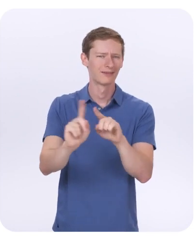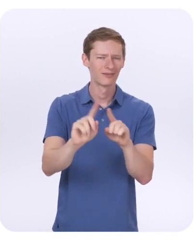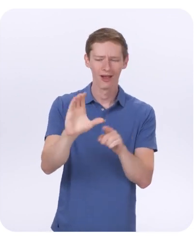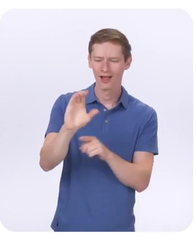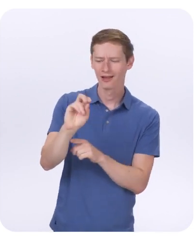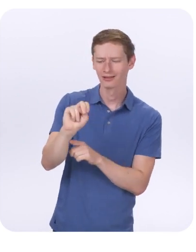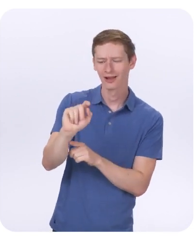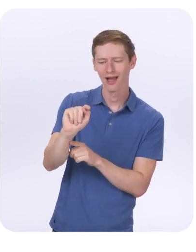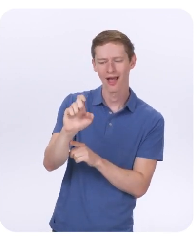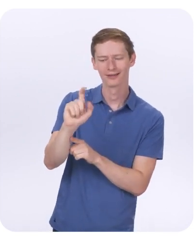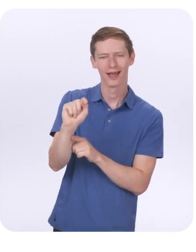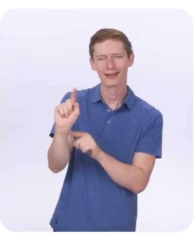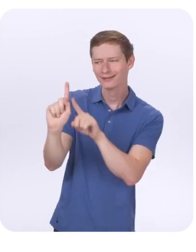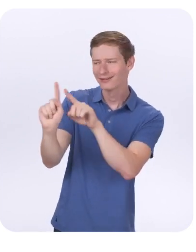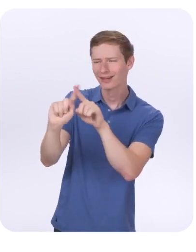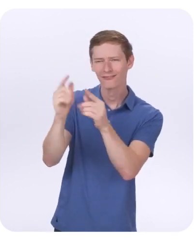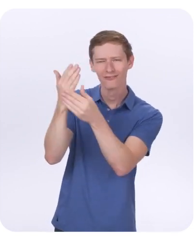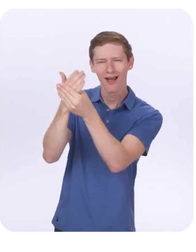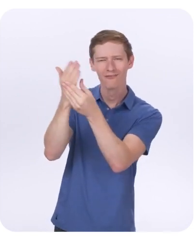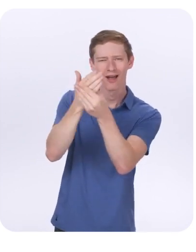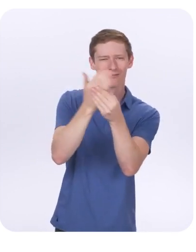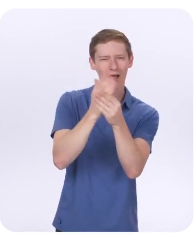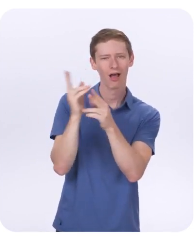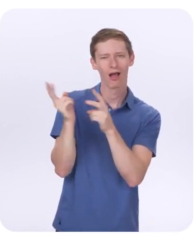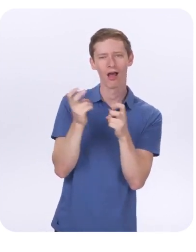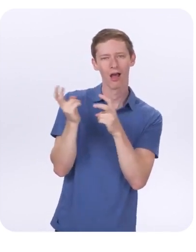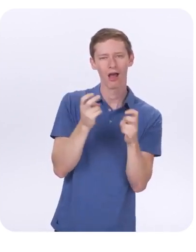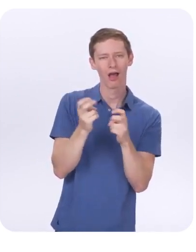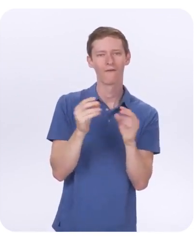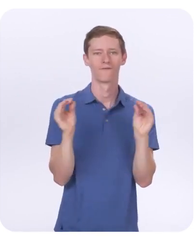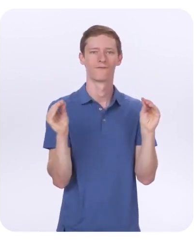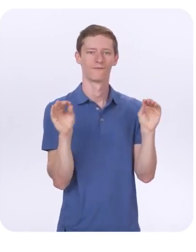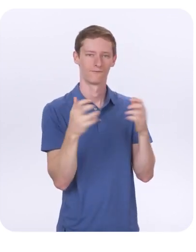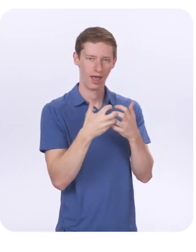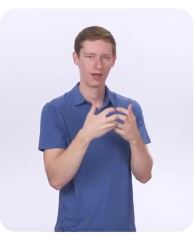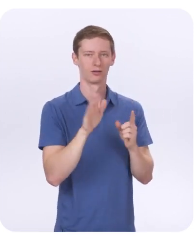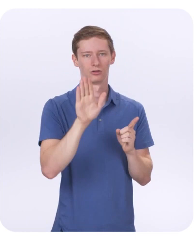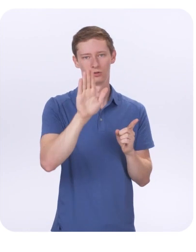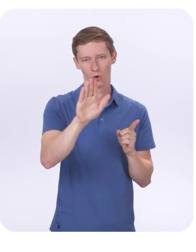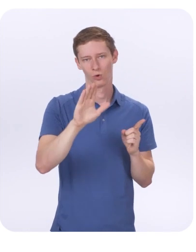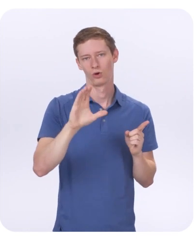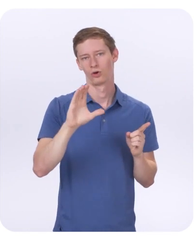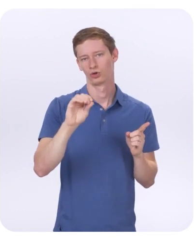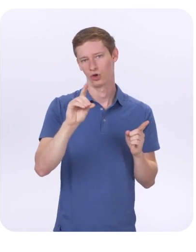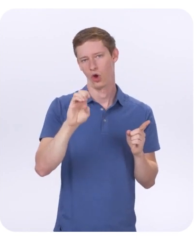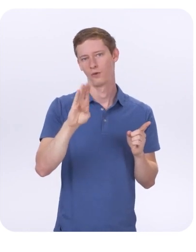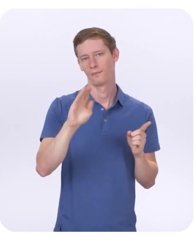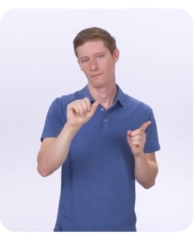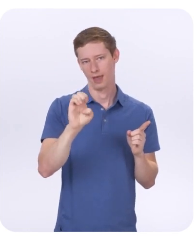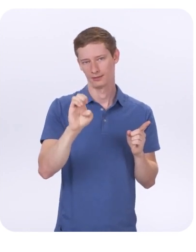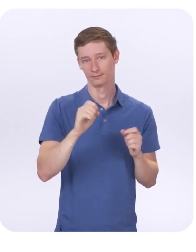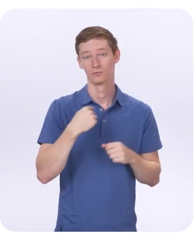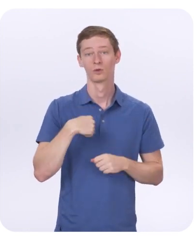We support up to 100K tokens and it corresponds to about 8K lines of code.